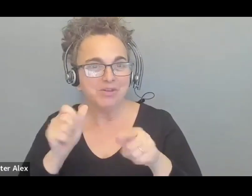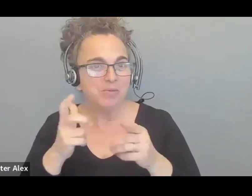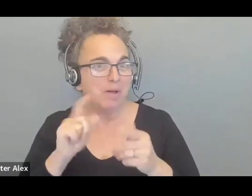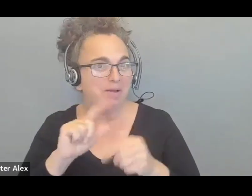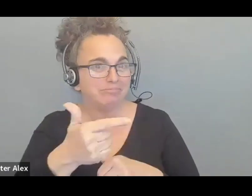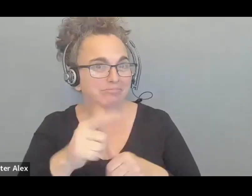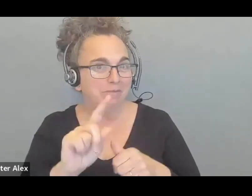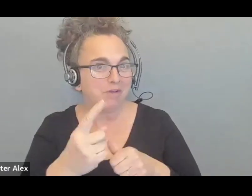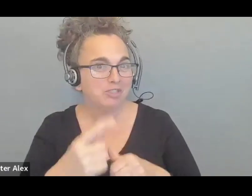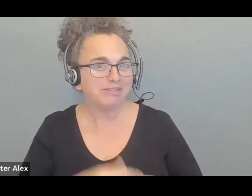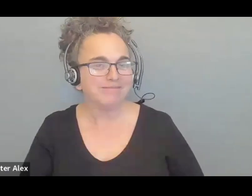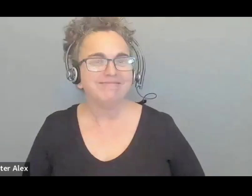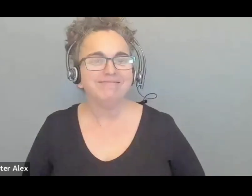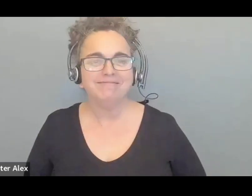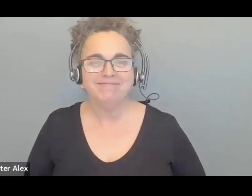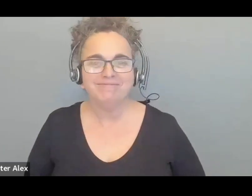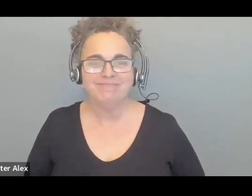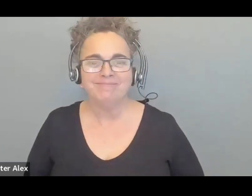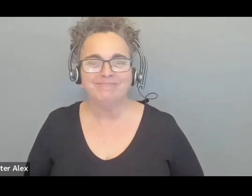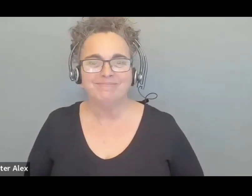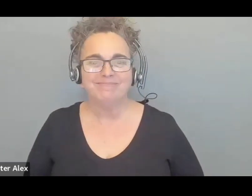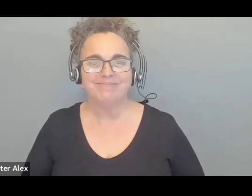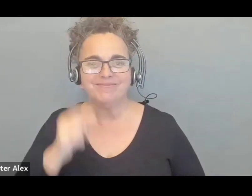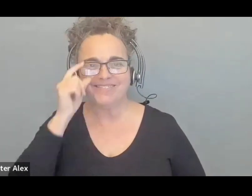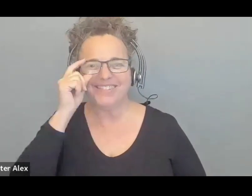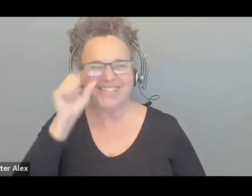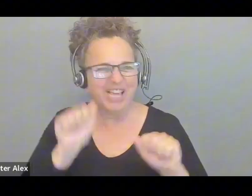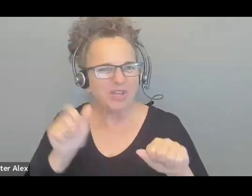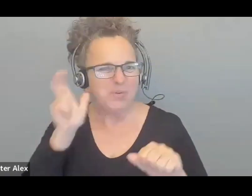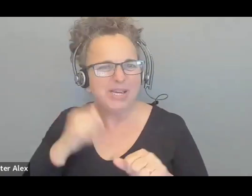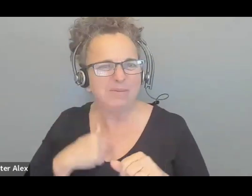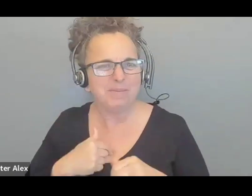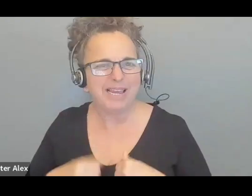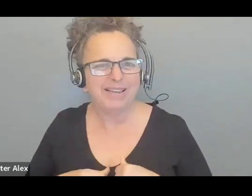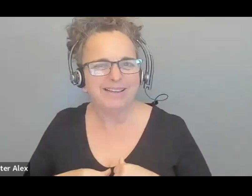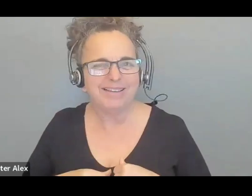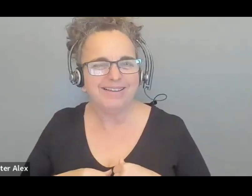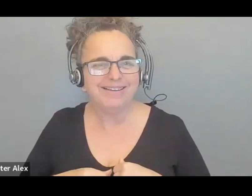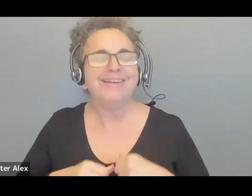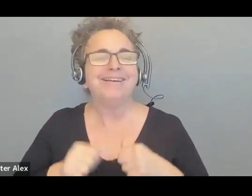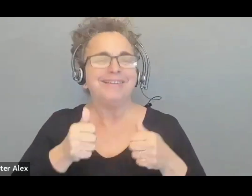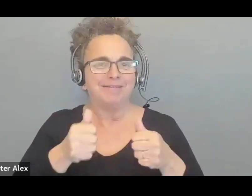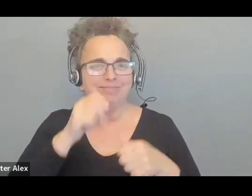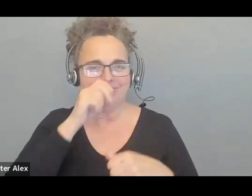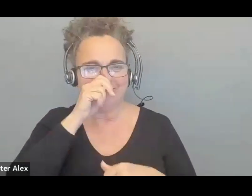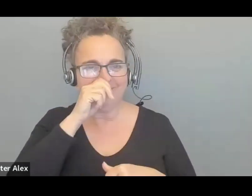Yes, can you hear me? - Yes. Okay. Yeah.